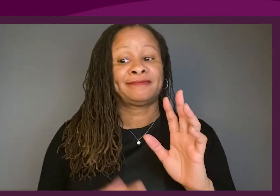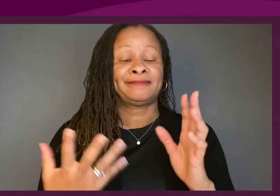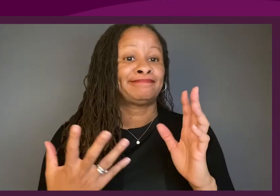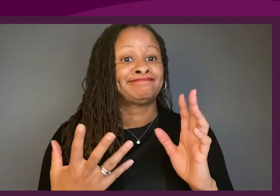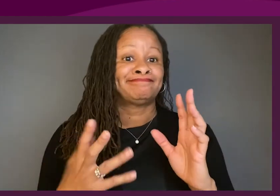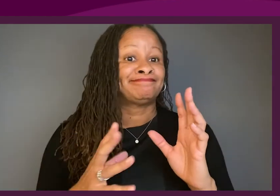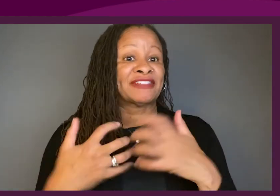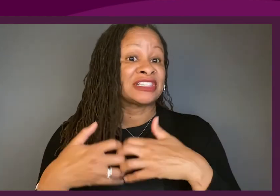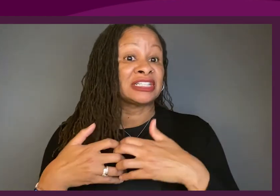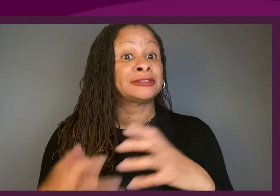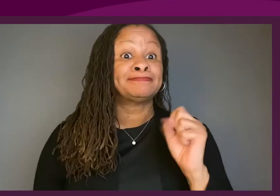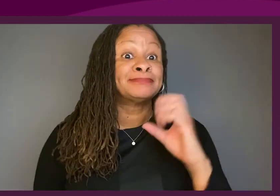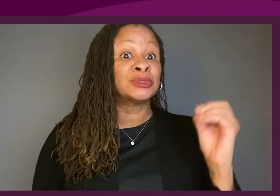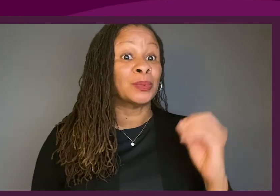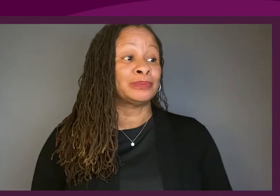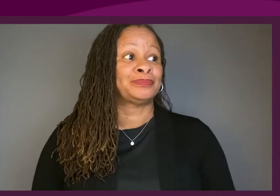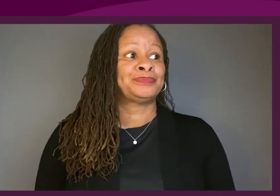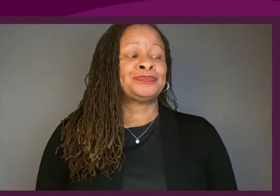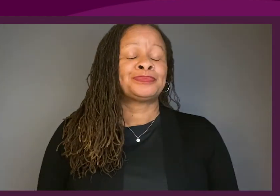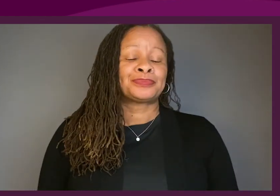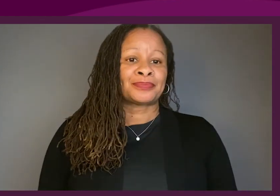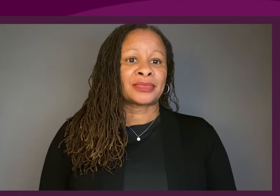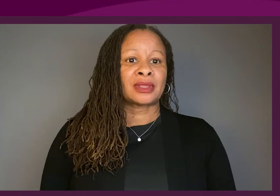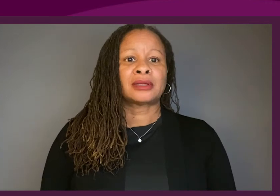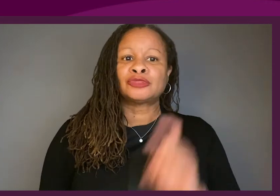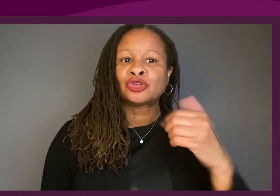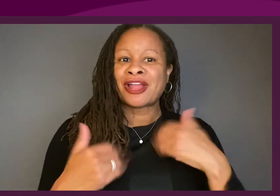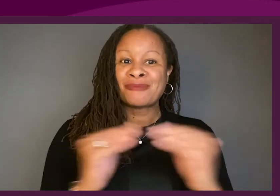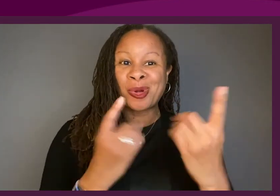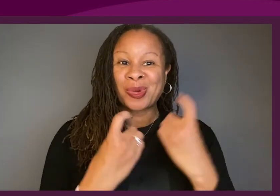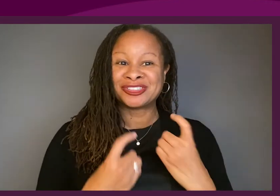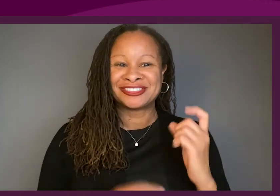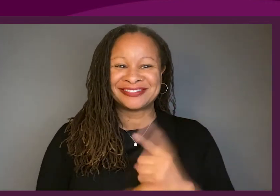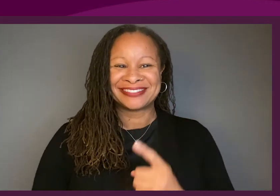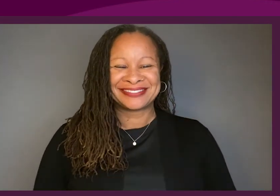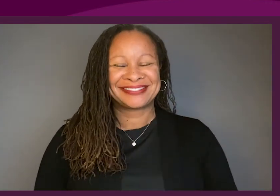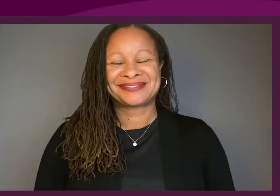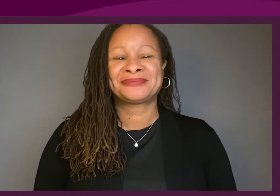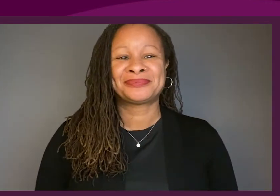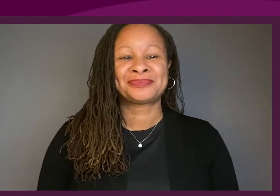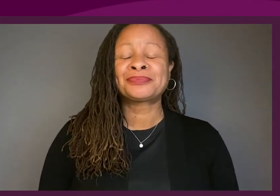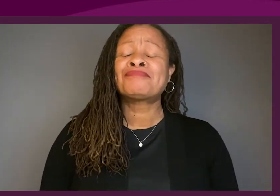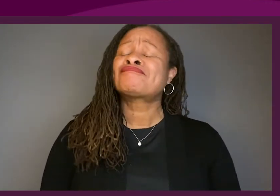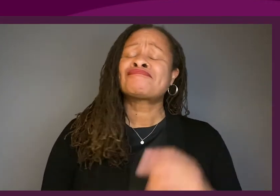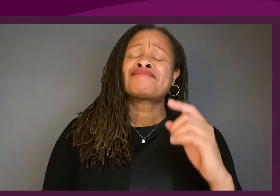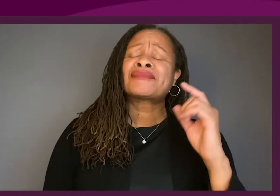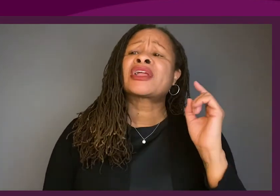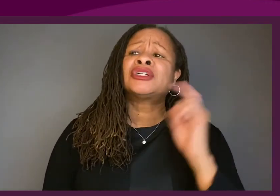Can you share a little bit about how are these laws there to protect people with disabilities?